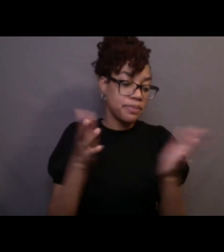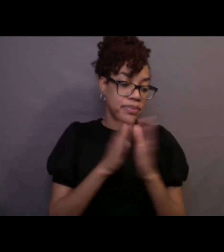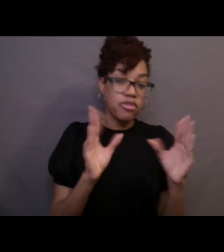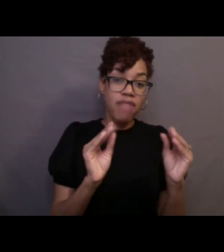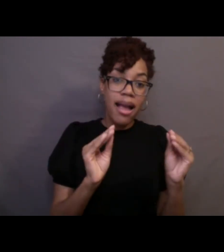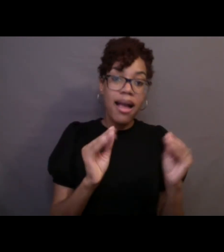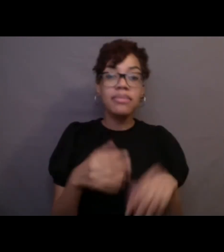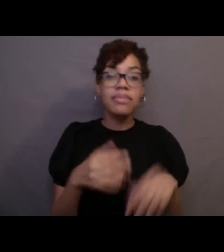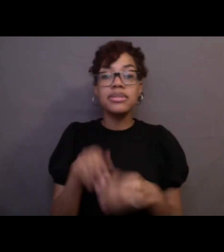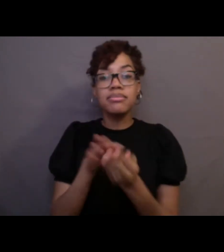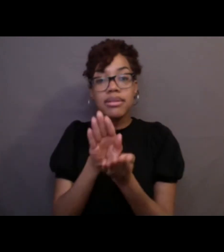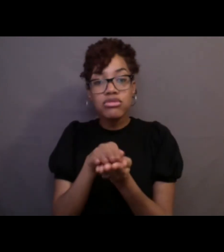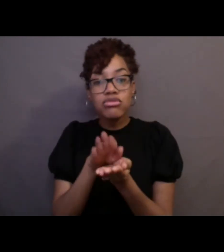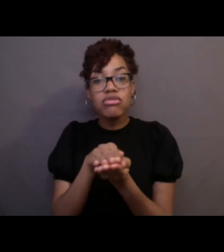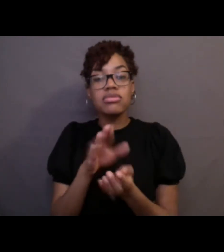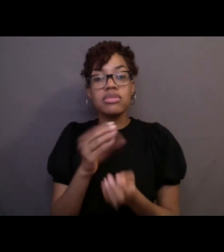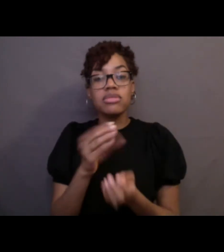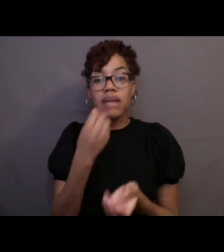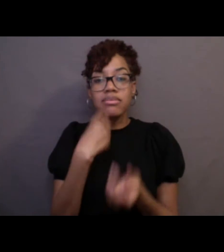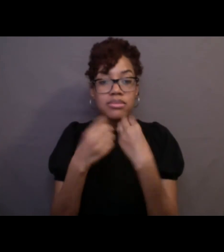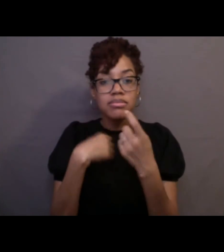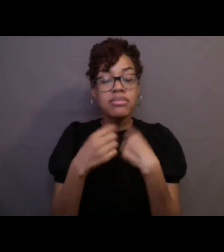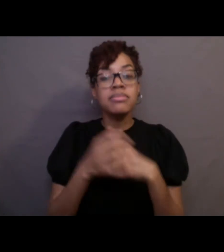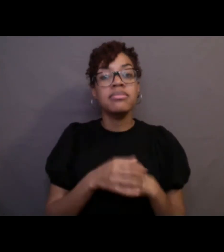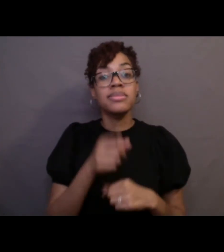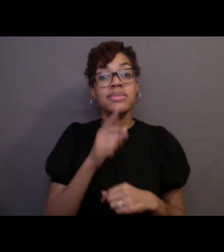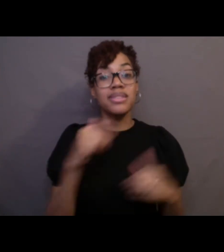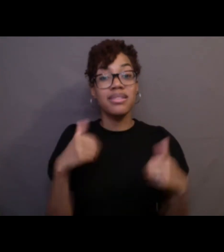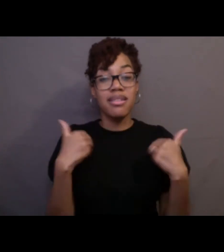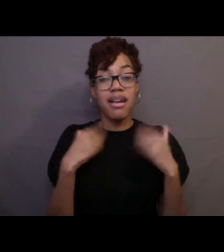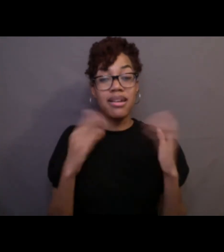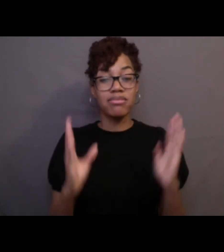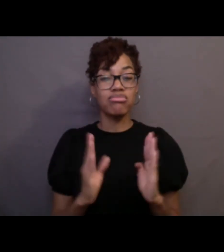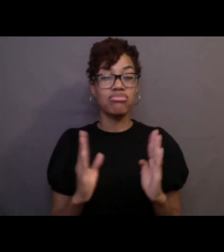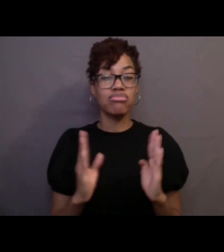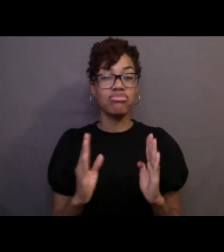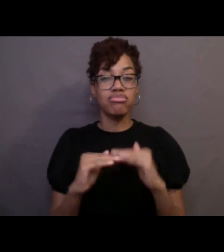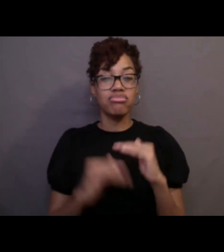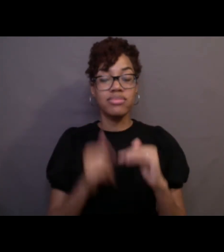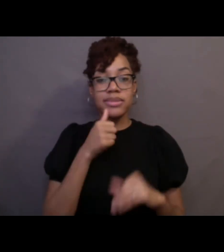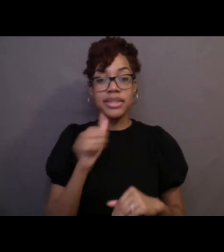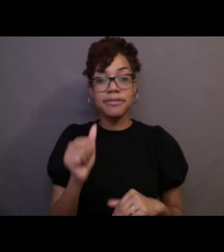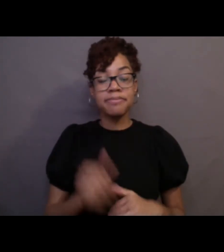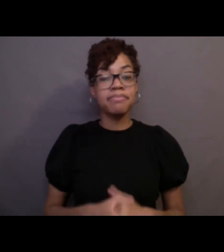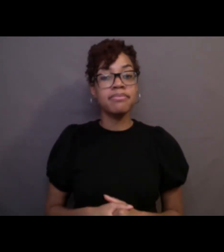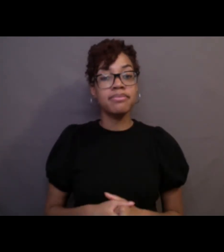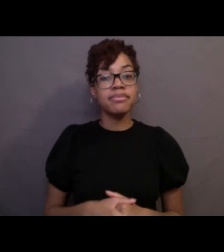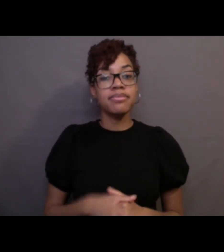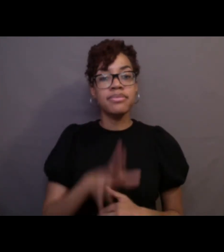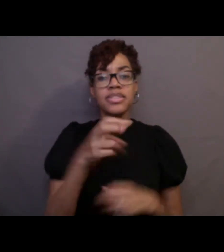And the ones we get here are really young, like I said. And the issues that they have here I'll talk about a little bit later,